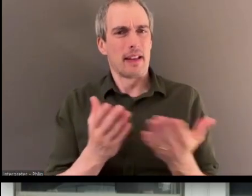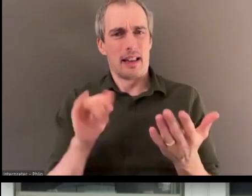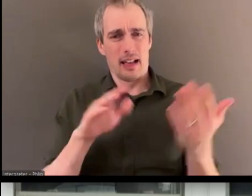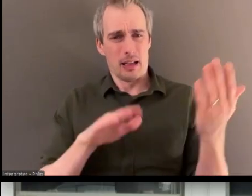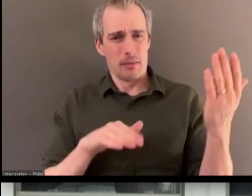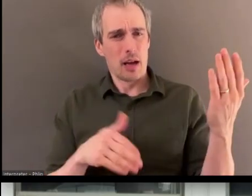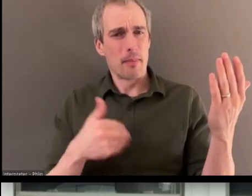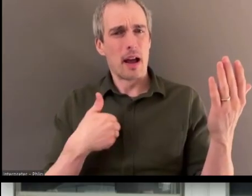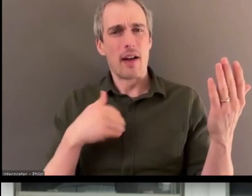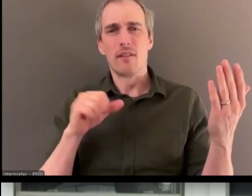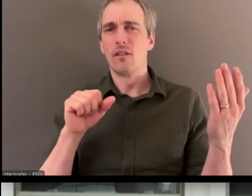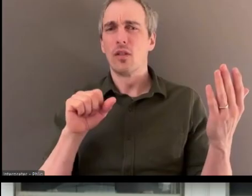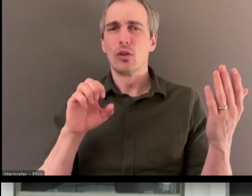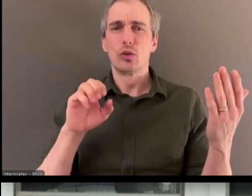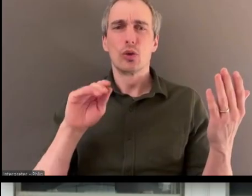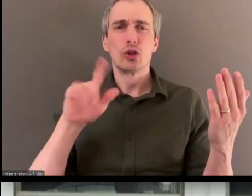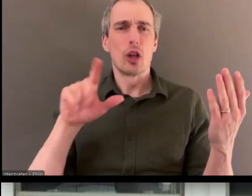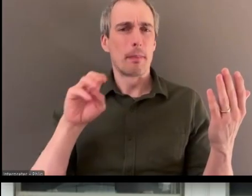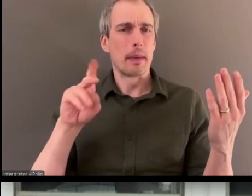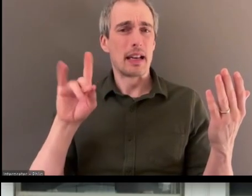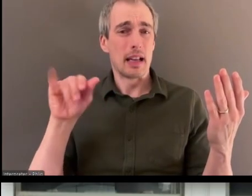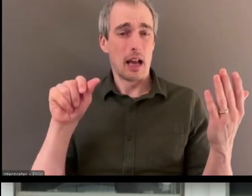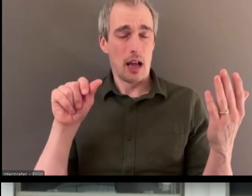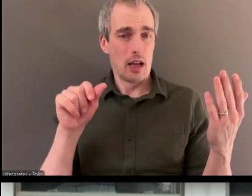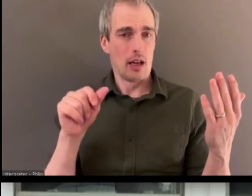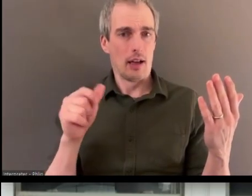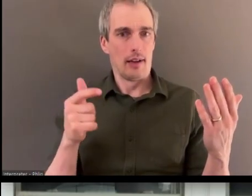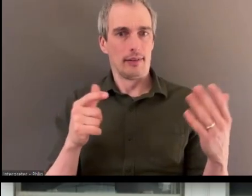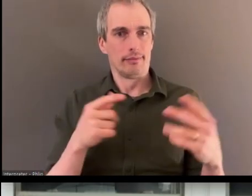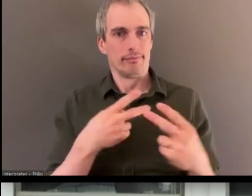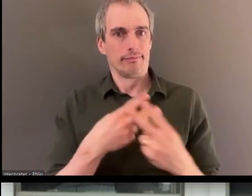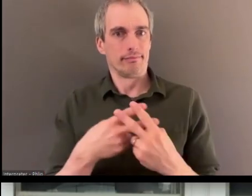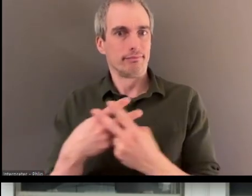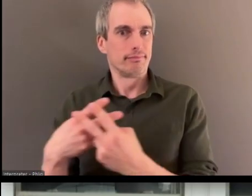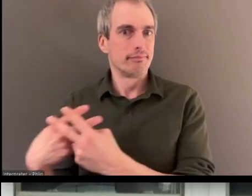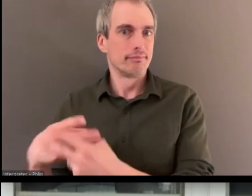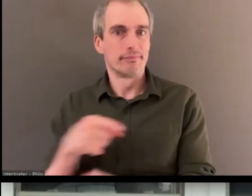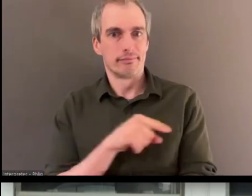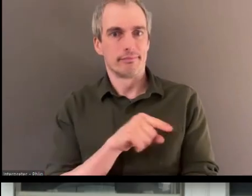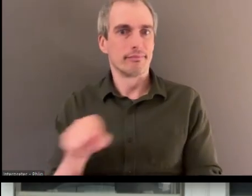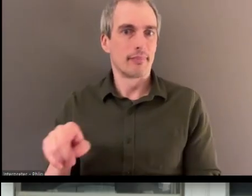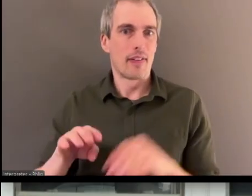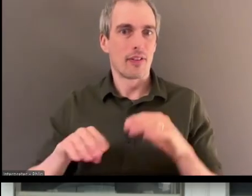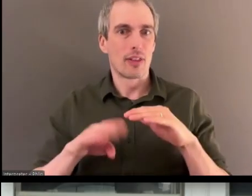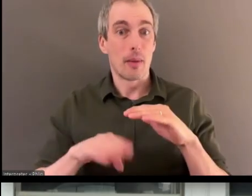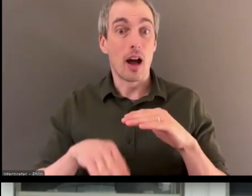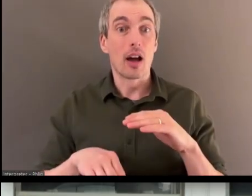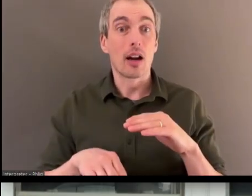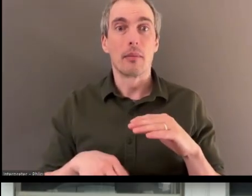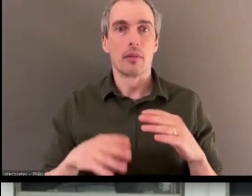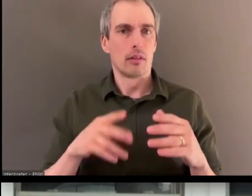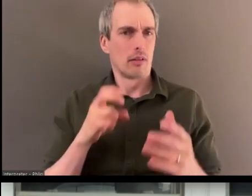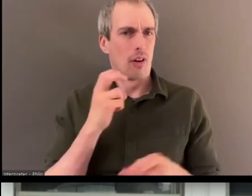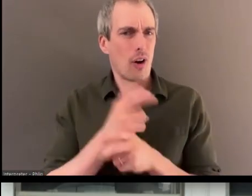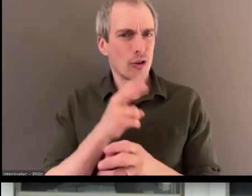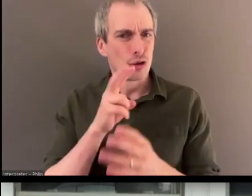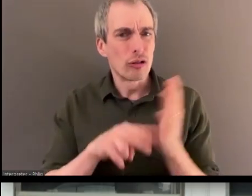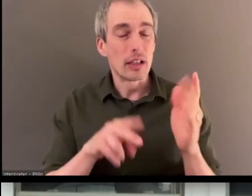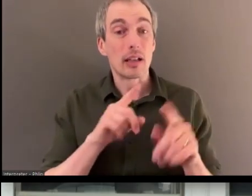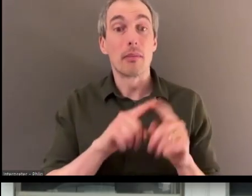But when it's ingested into a Equalify Reflow, we can see it extracts out this as a heading level one.